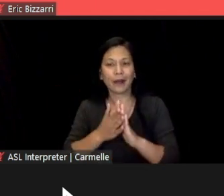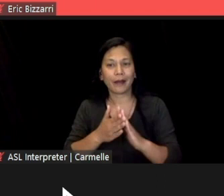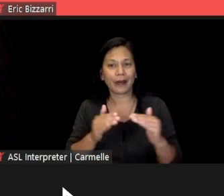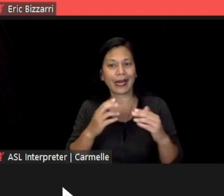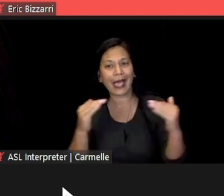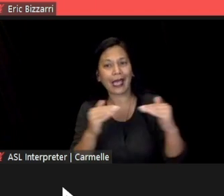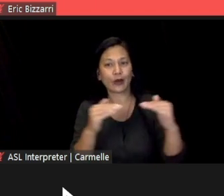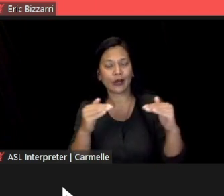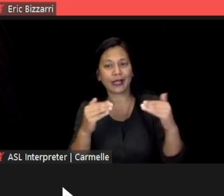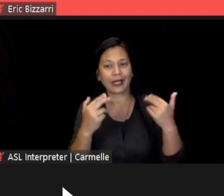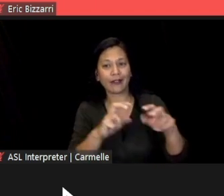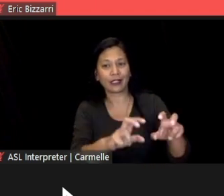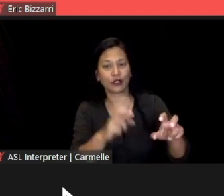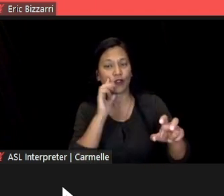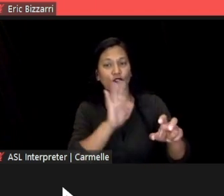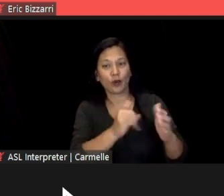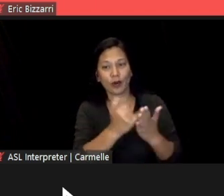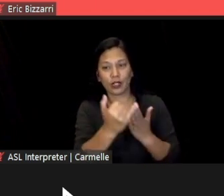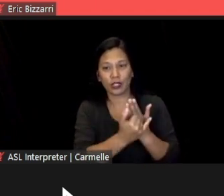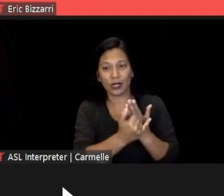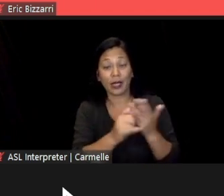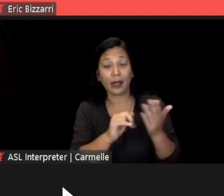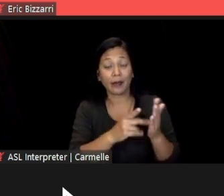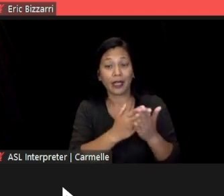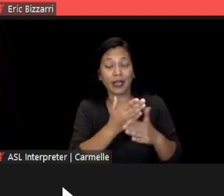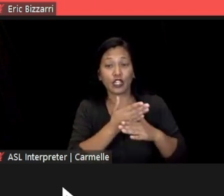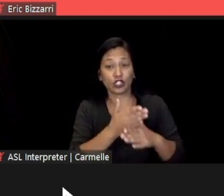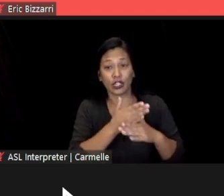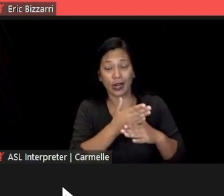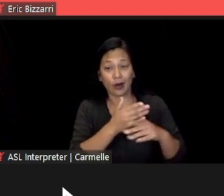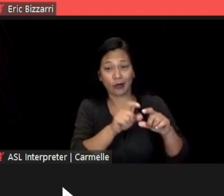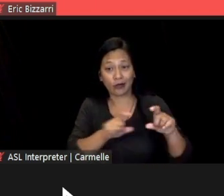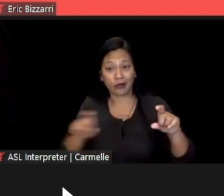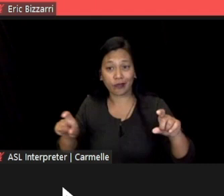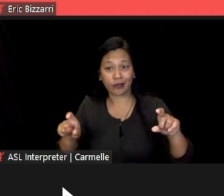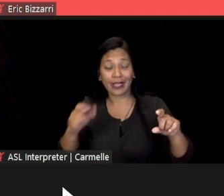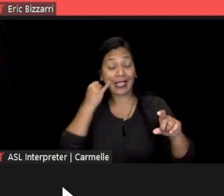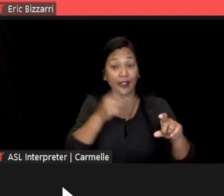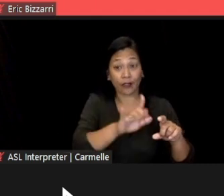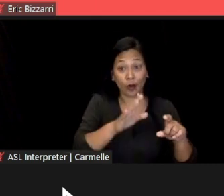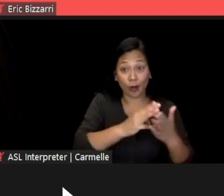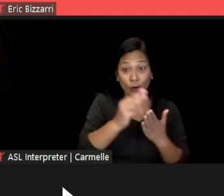We will have a share of recoupment and hopefully profits if your TV show is successful.